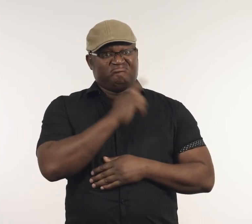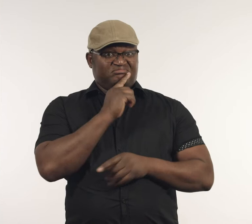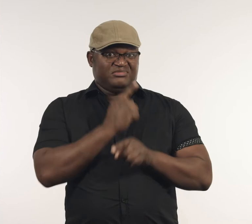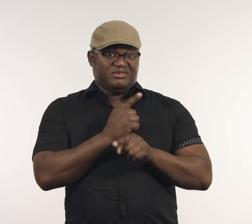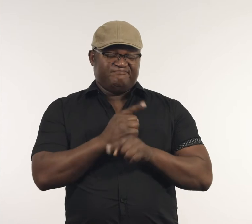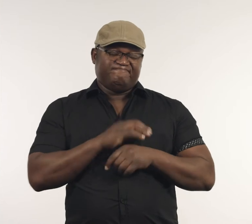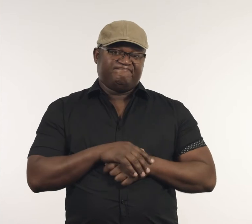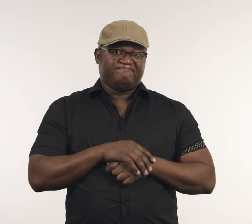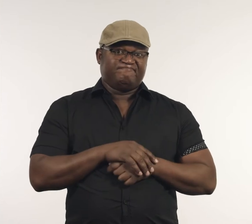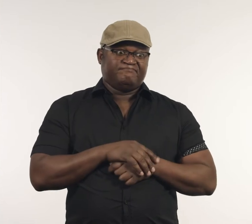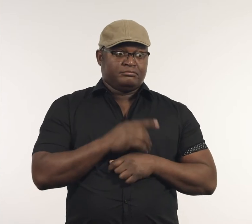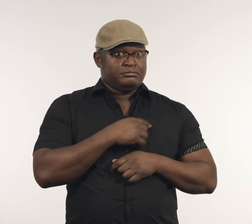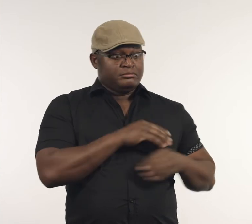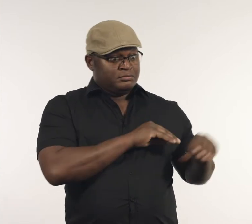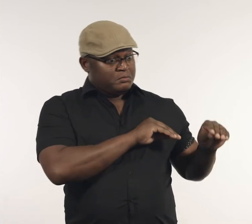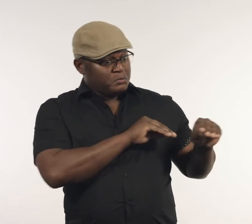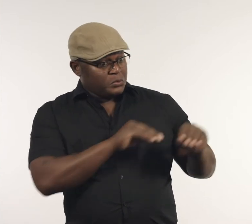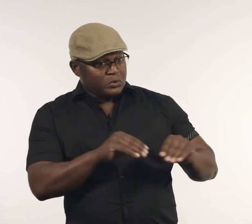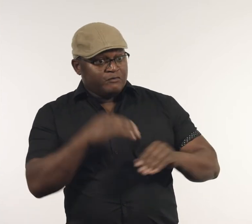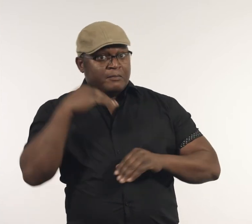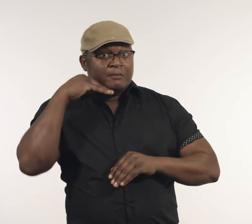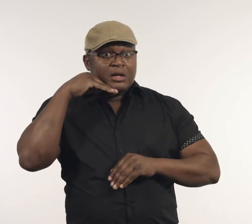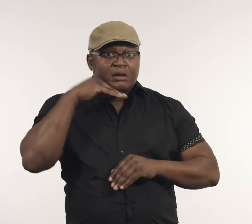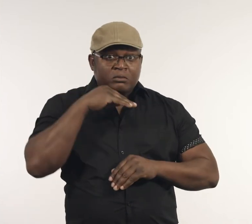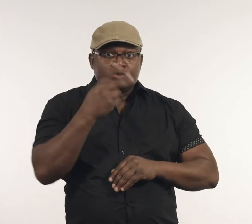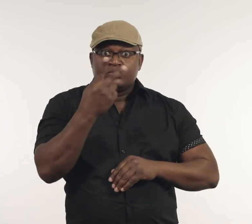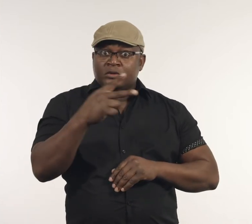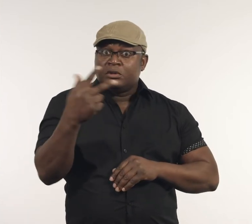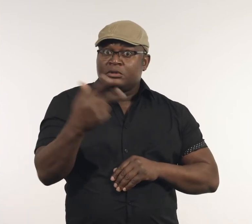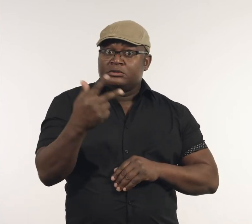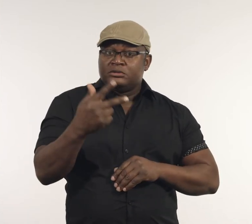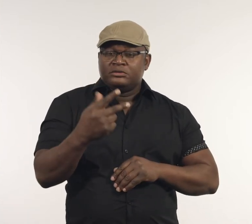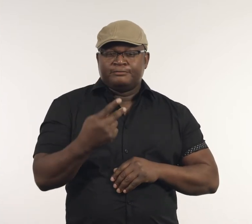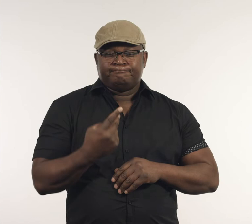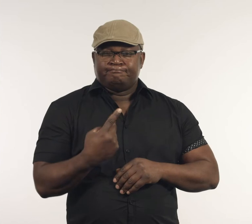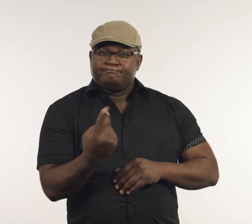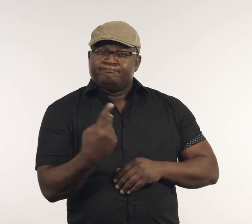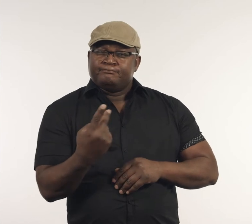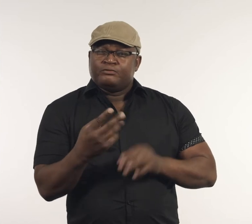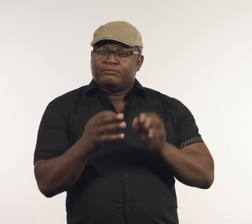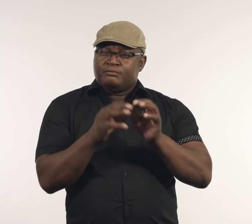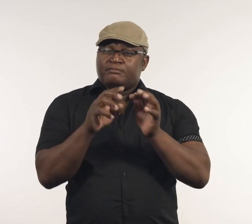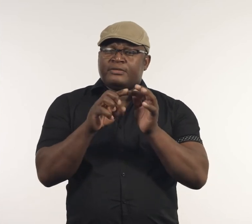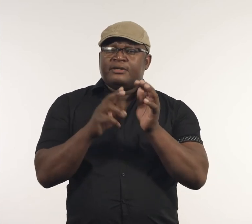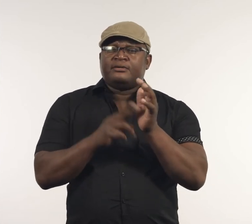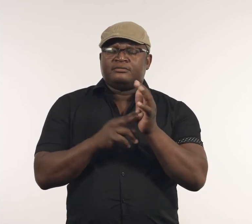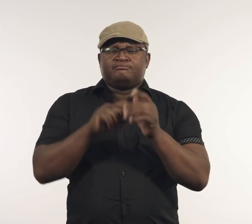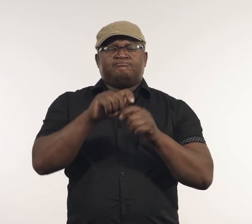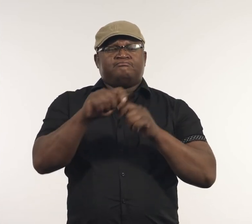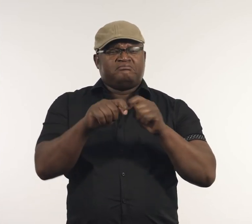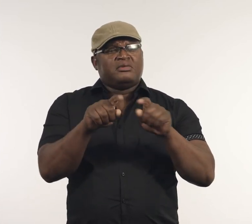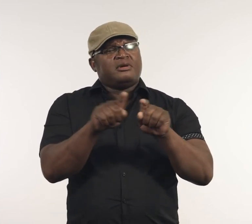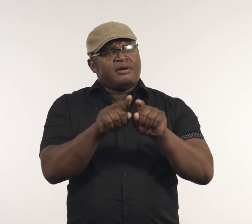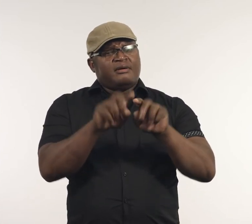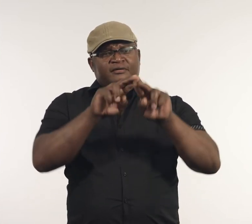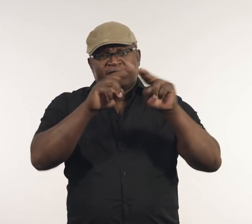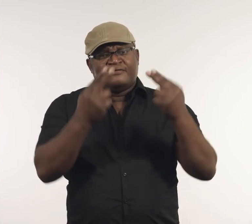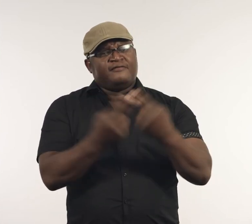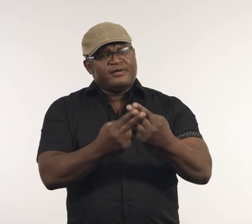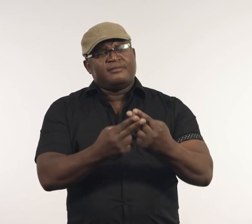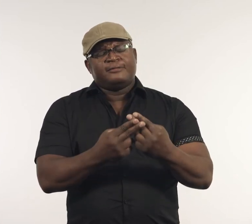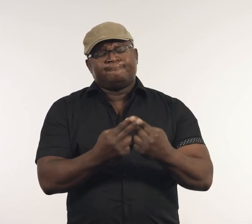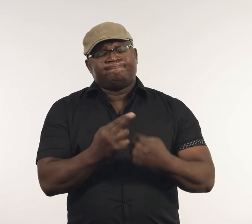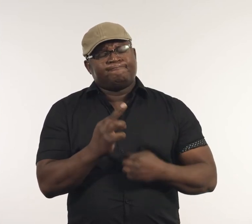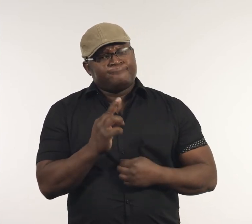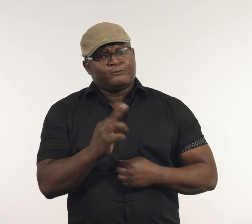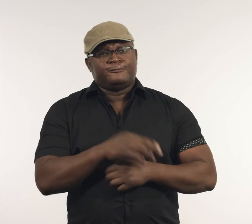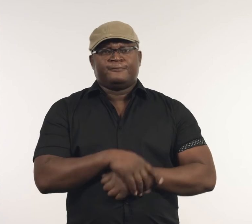McCulloch says ‘Since I moved to Melbourne in 2018, Ben and I have become like family.